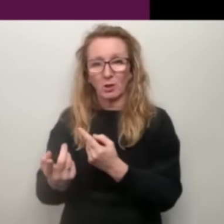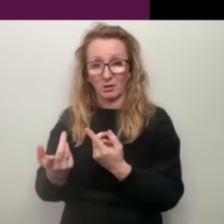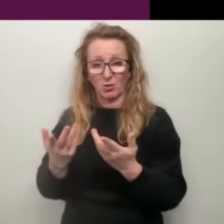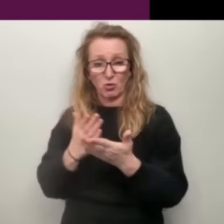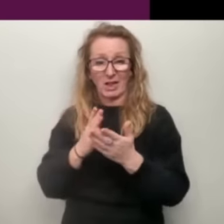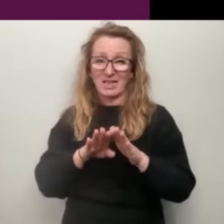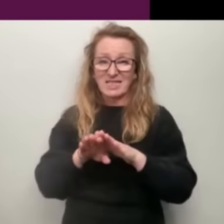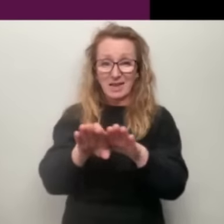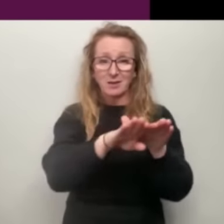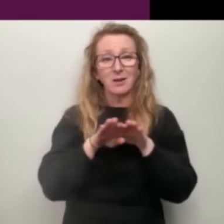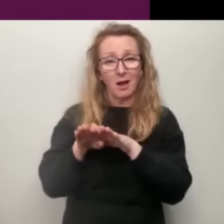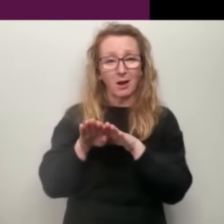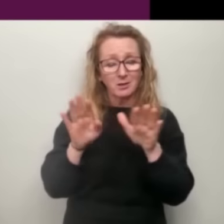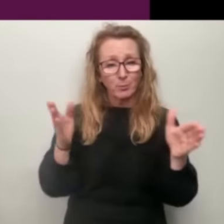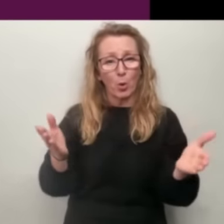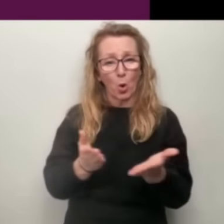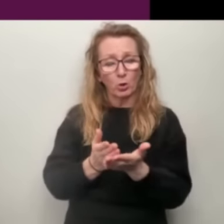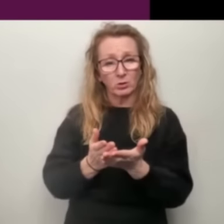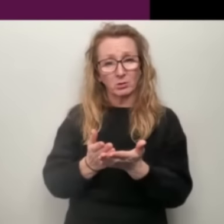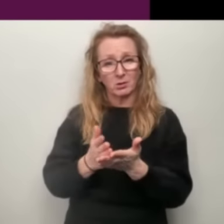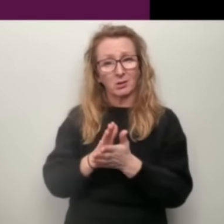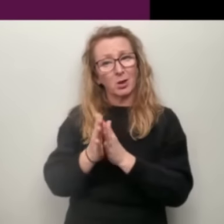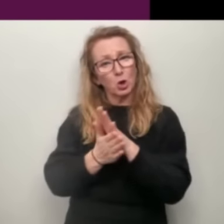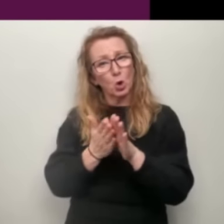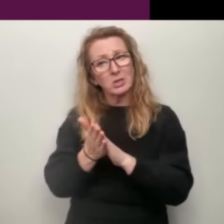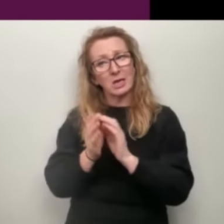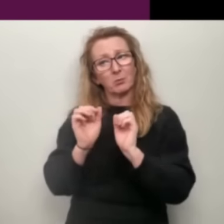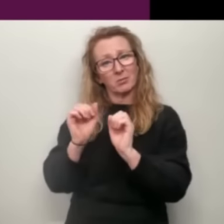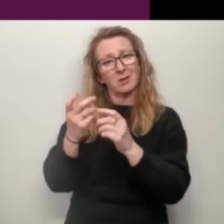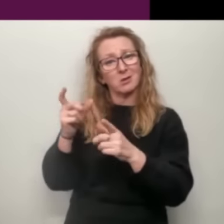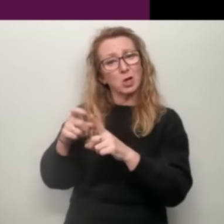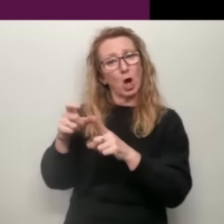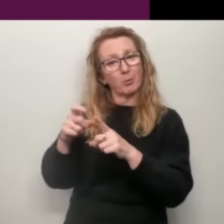And it was a concept that Darby and his descendants made great use of.